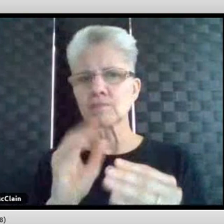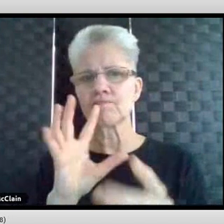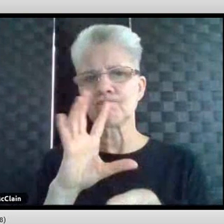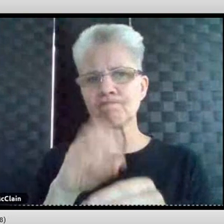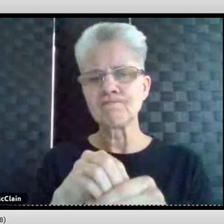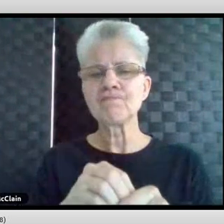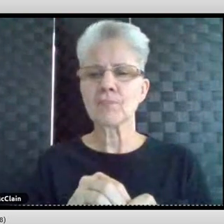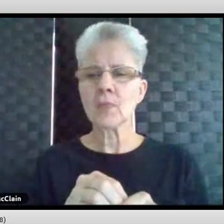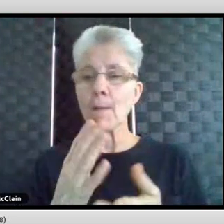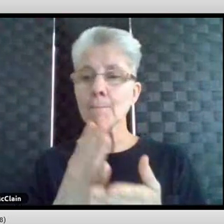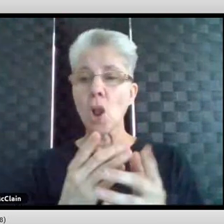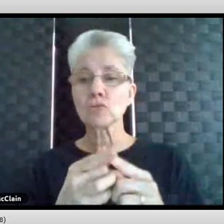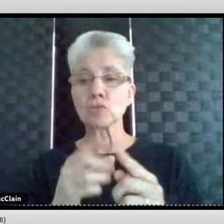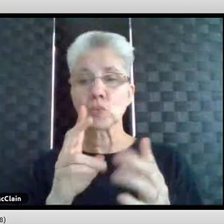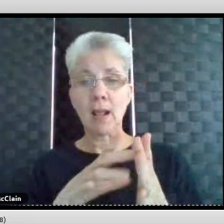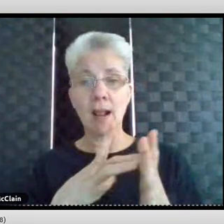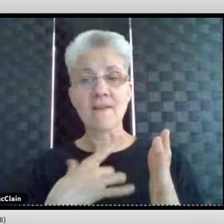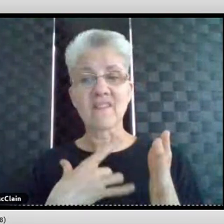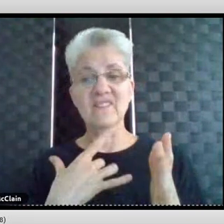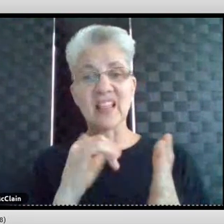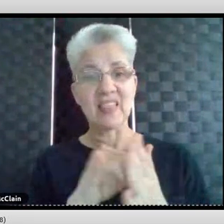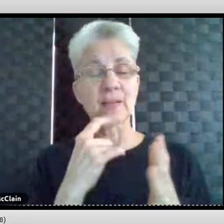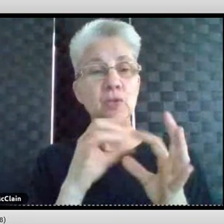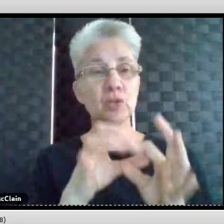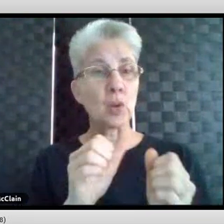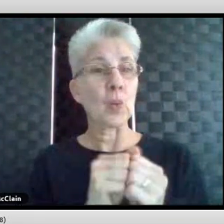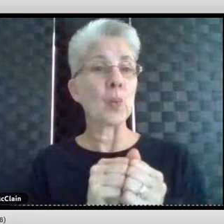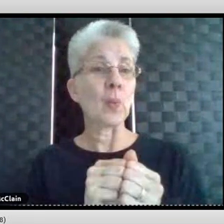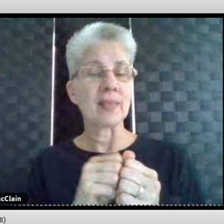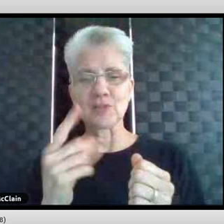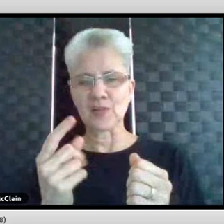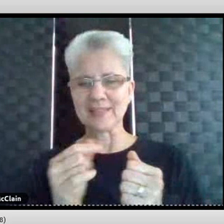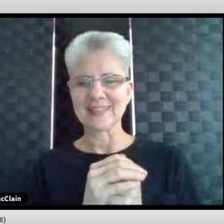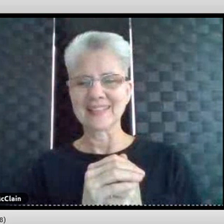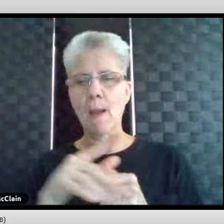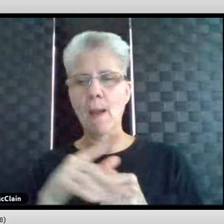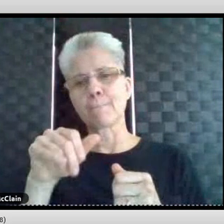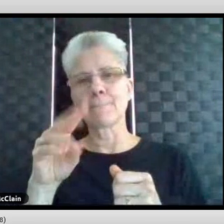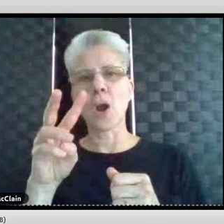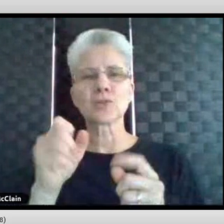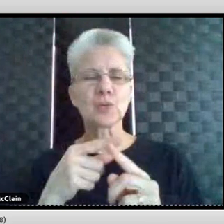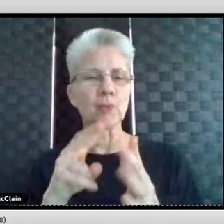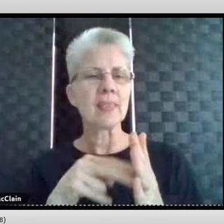"Paws to Read!" -- I have a feeling that has something to do with doggies. You know, there might even be a chance for you